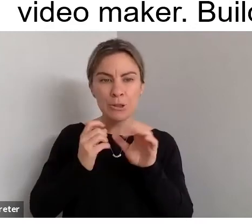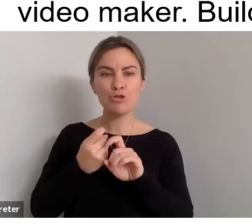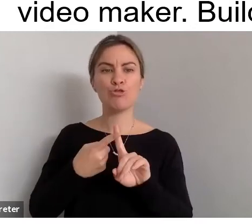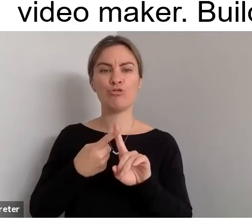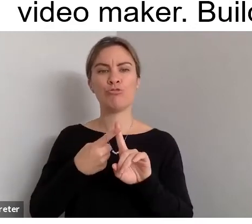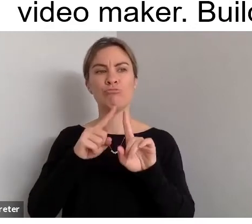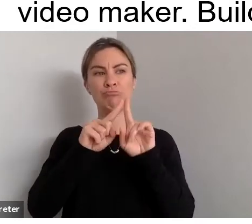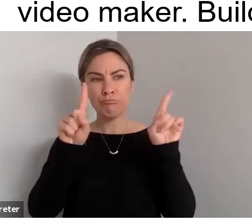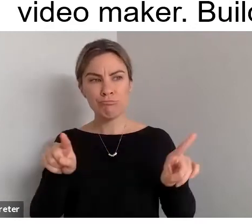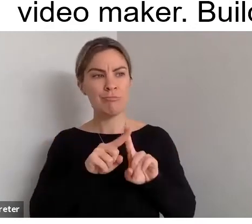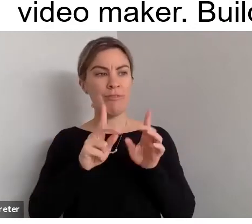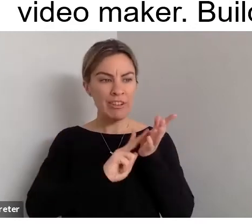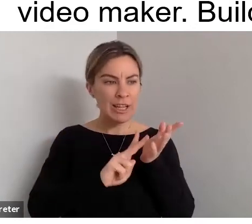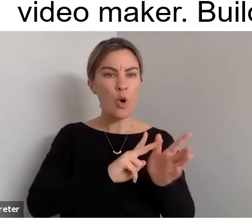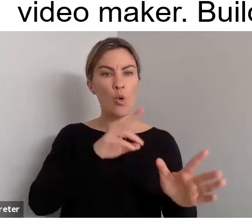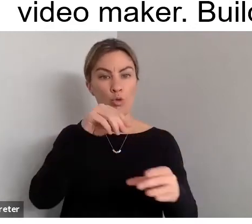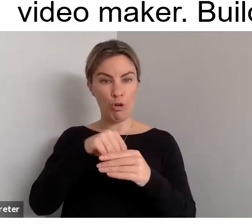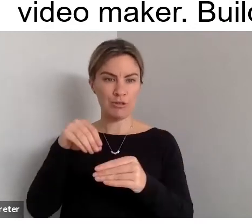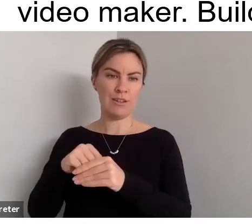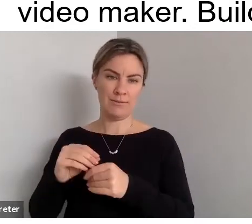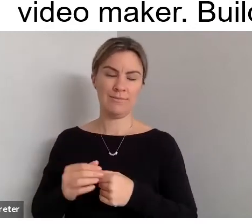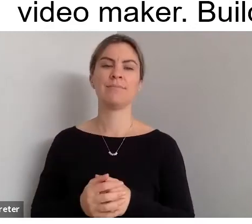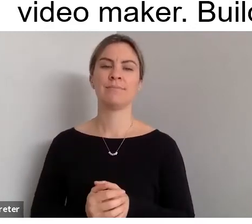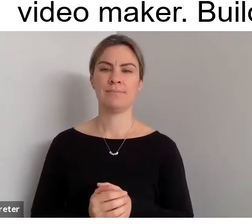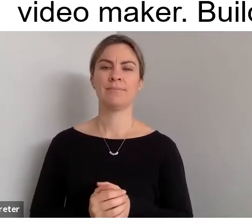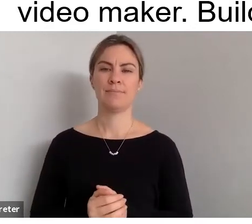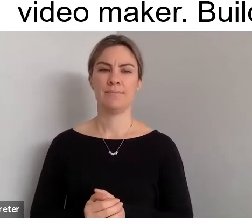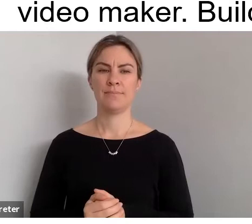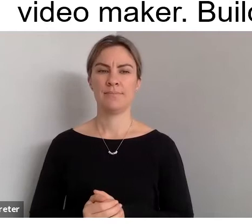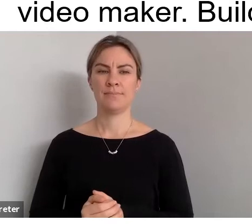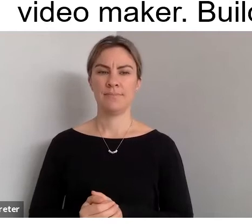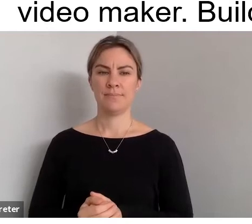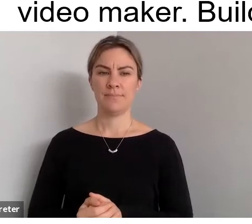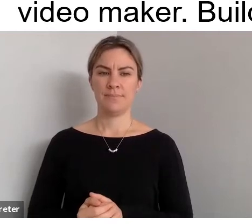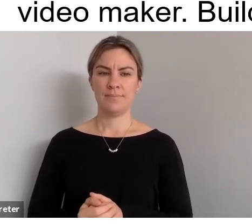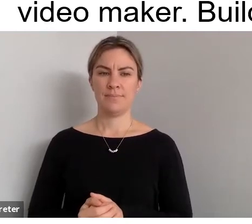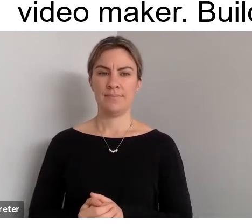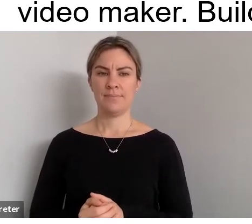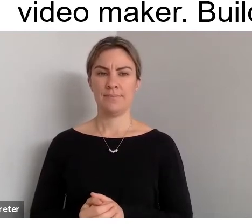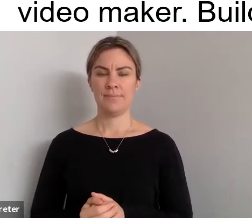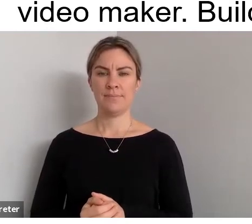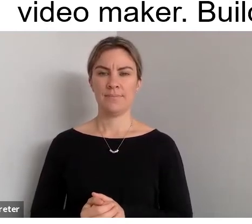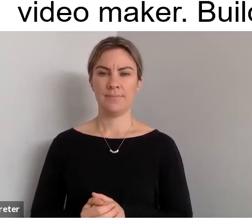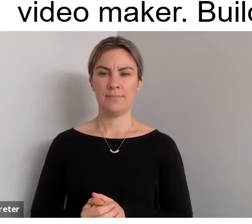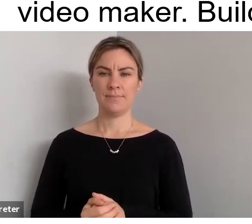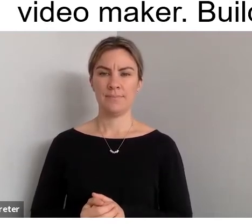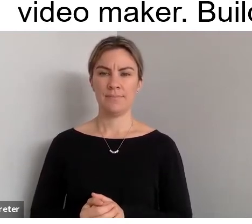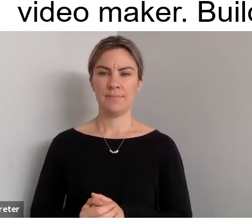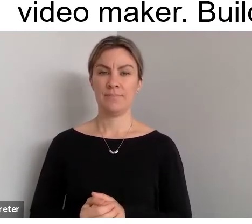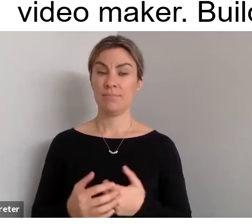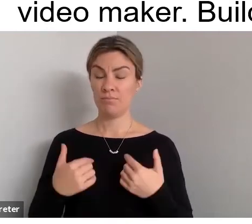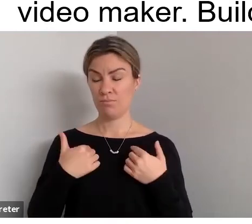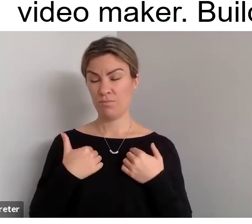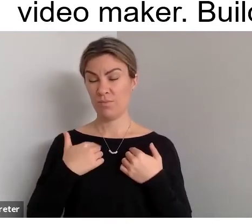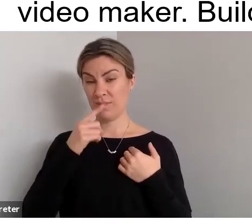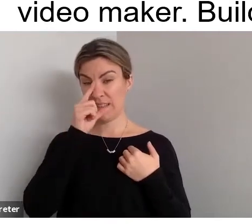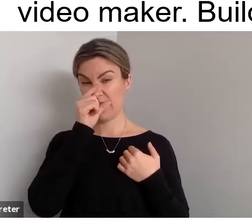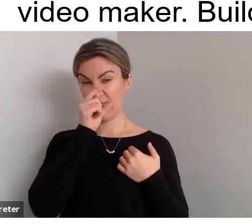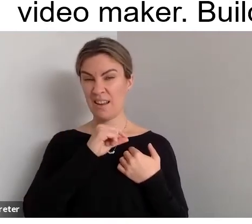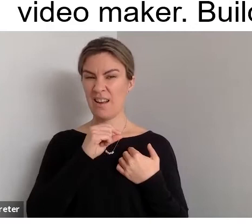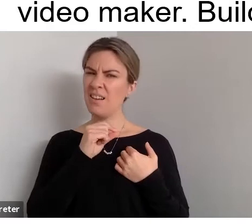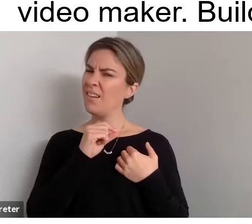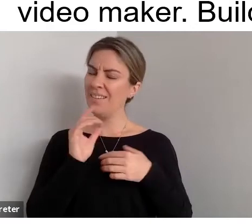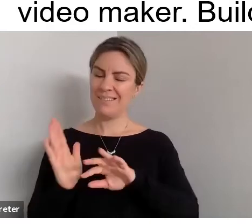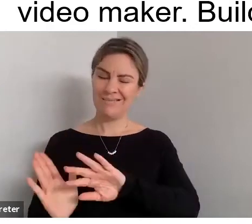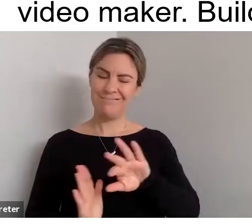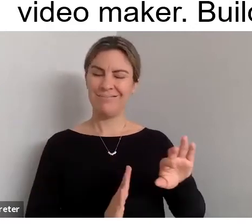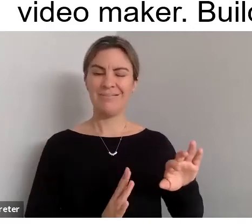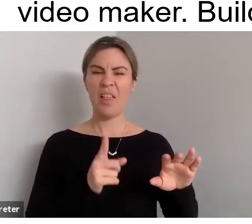So we can get away from the whole inspiration porn thing, which to